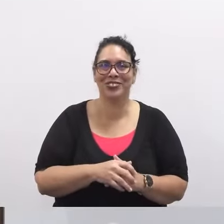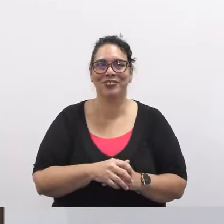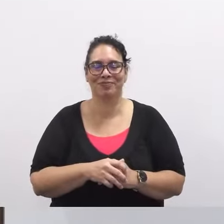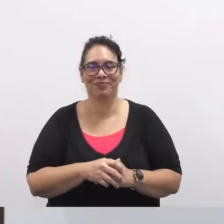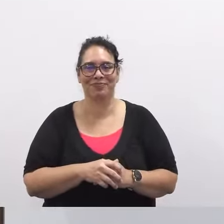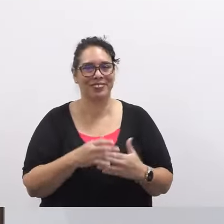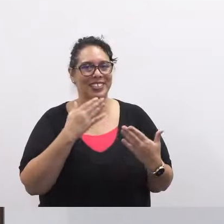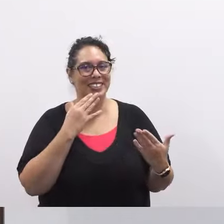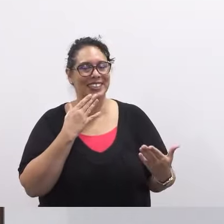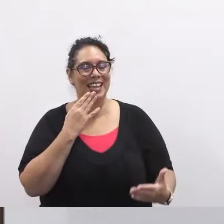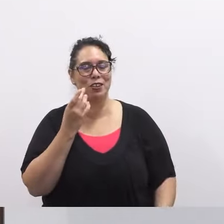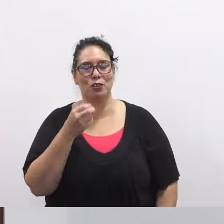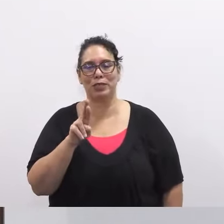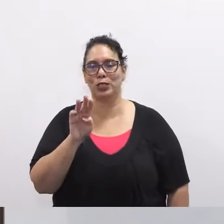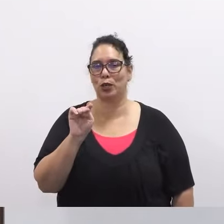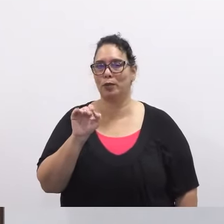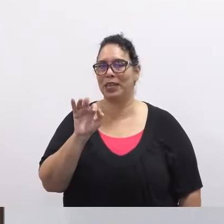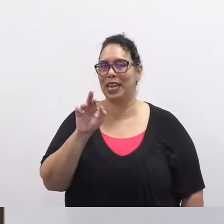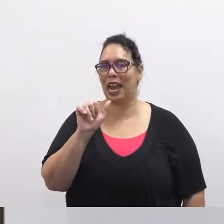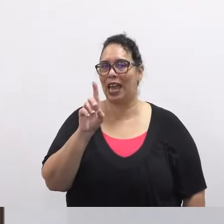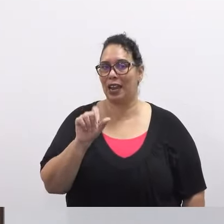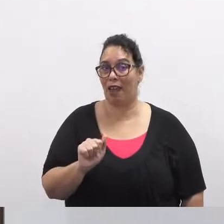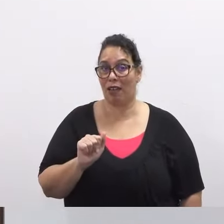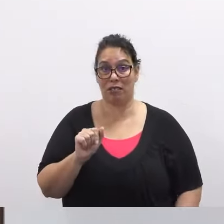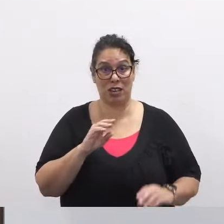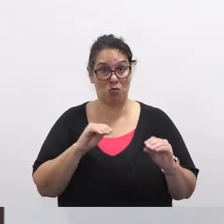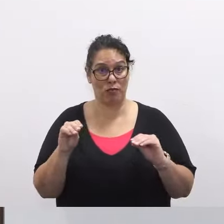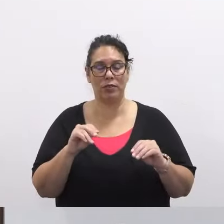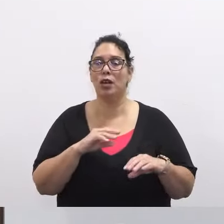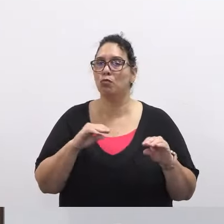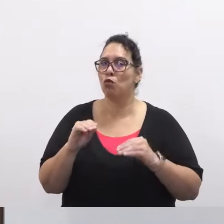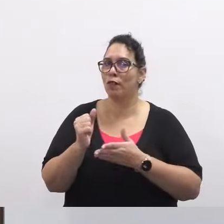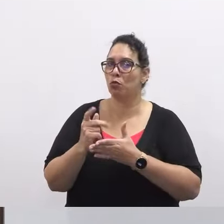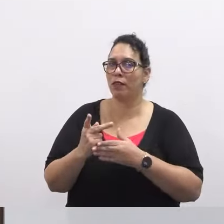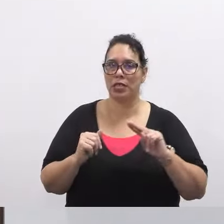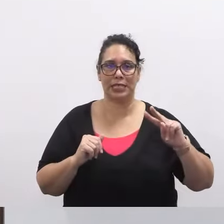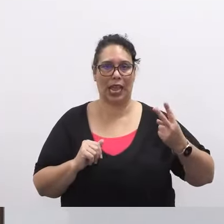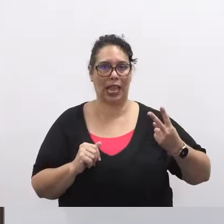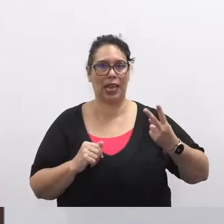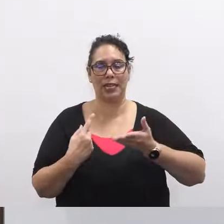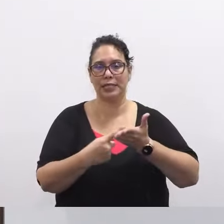Thank you, Mr. Miranda. Do we have a motion? Move approval. Second. Discussion.